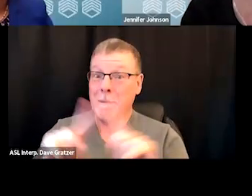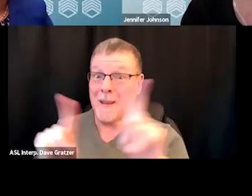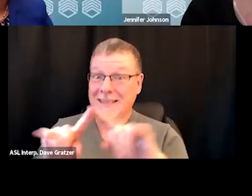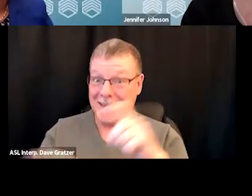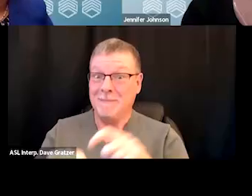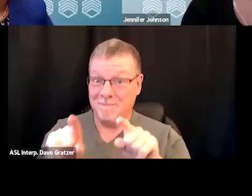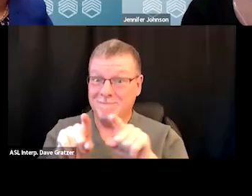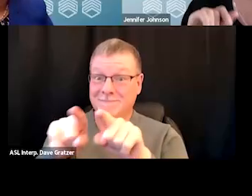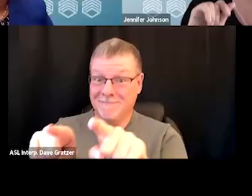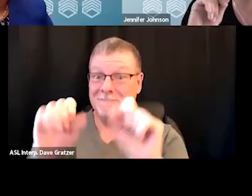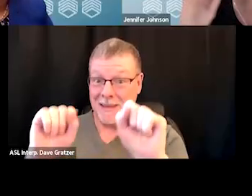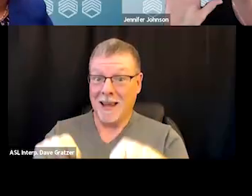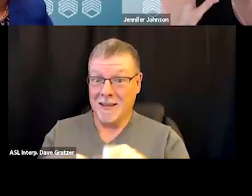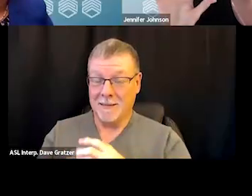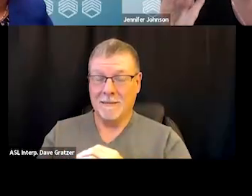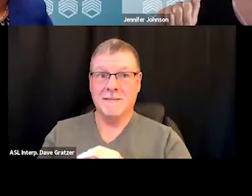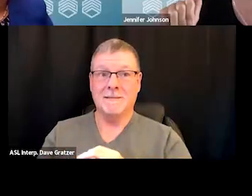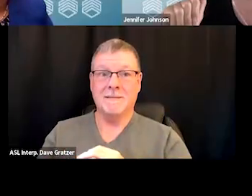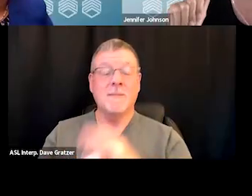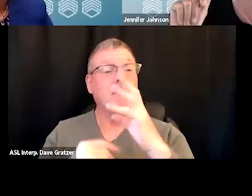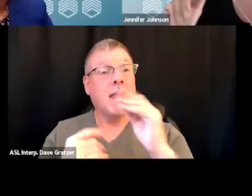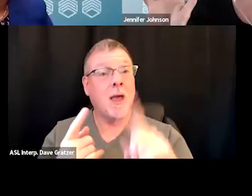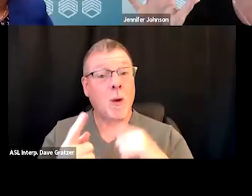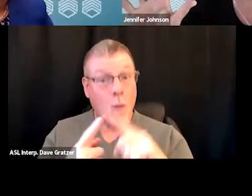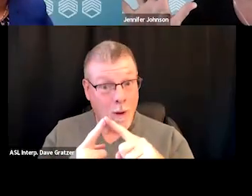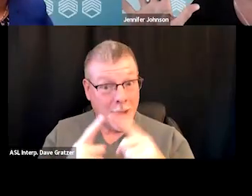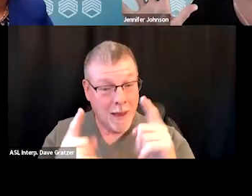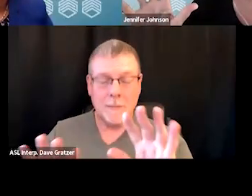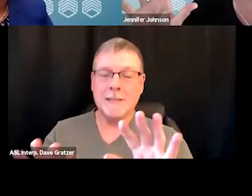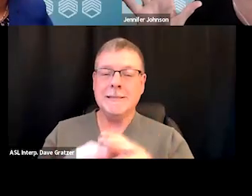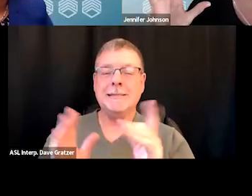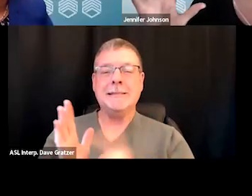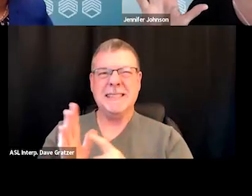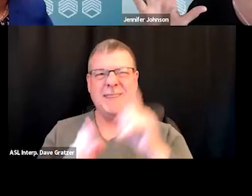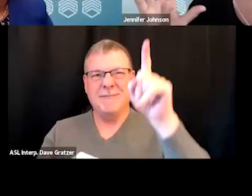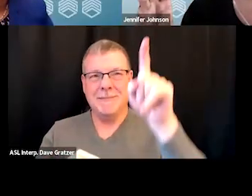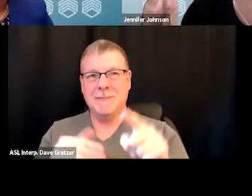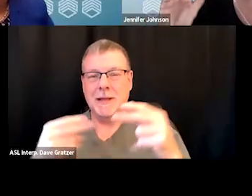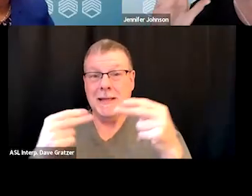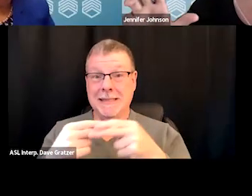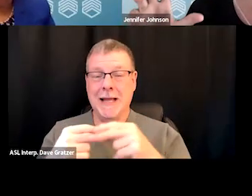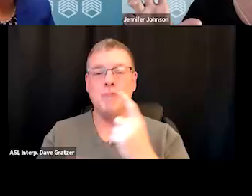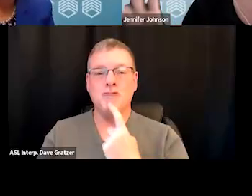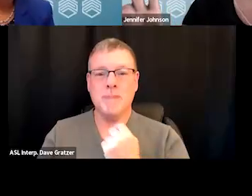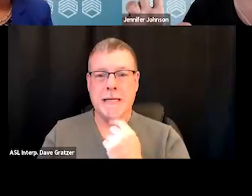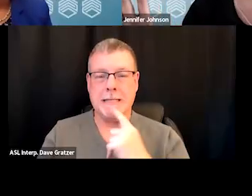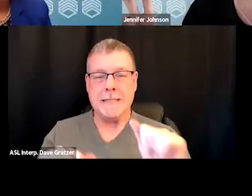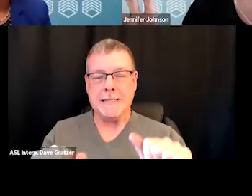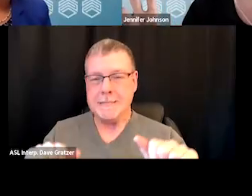And wh- if and when they do, I just … Sometimes I put this slide in red because I really wanna emphasize it.